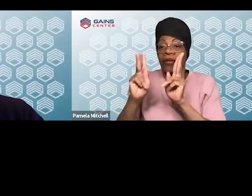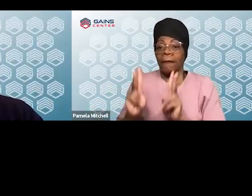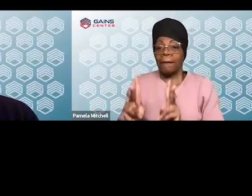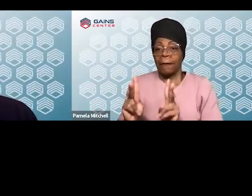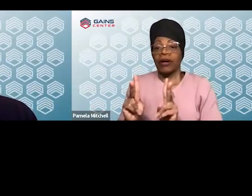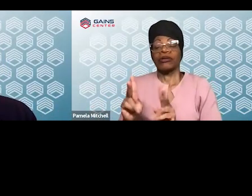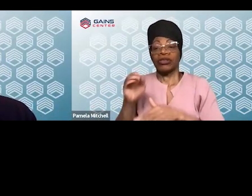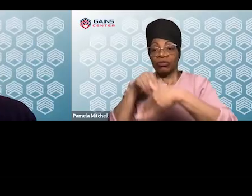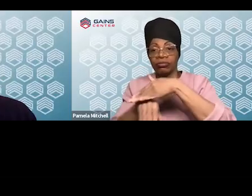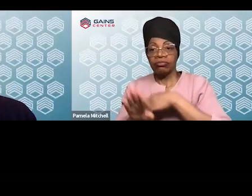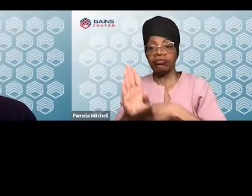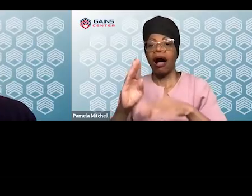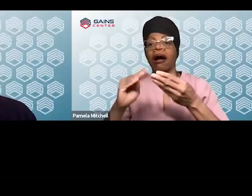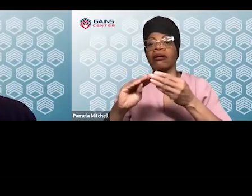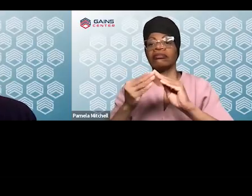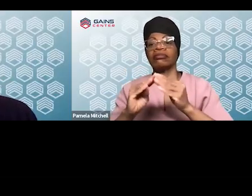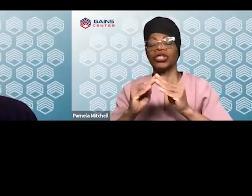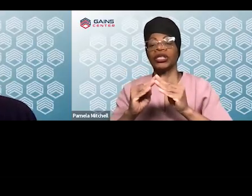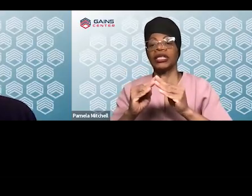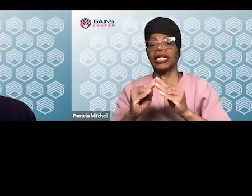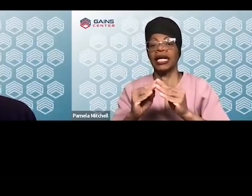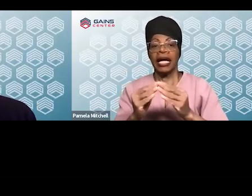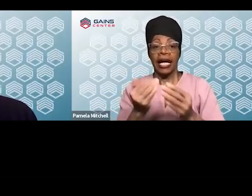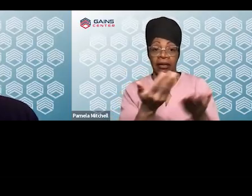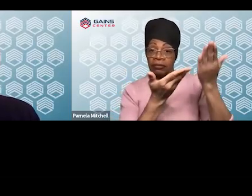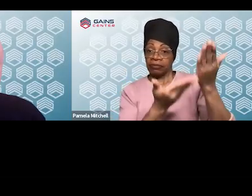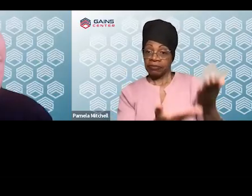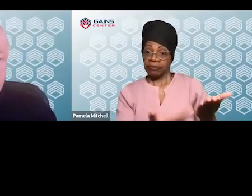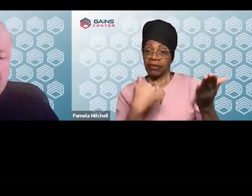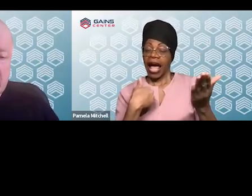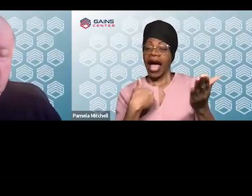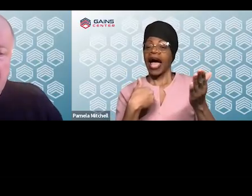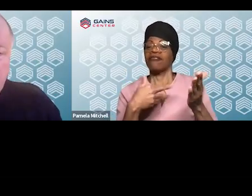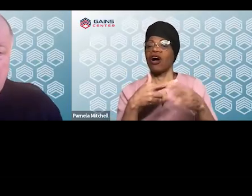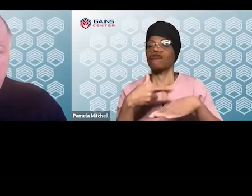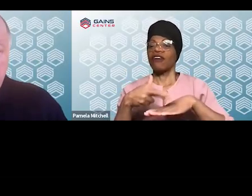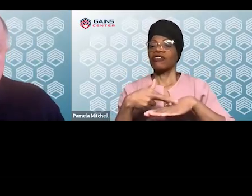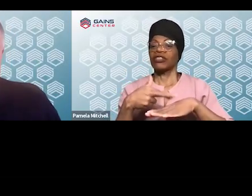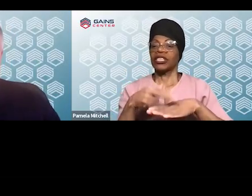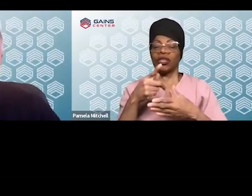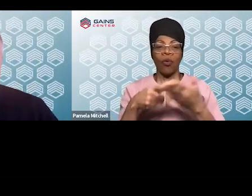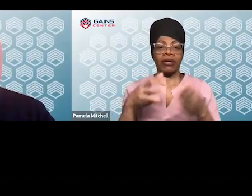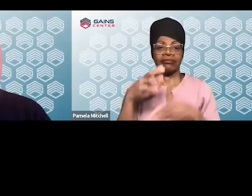There's some references. One I did not put here is one done by a colleague at UVM